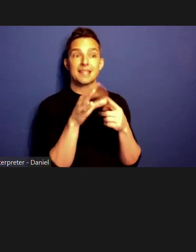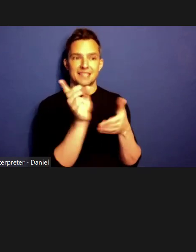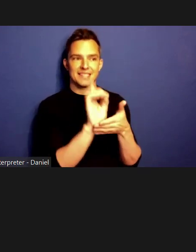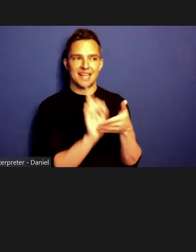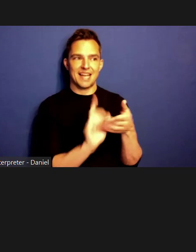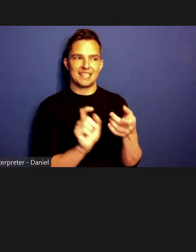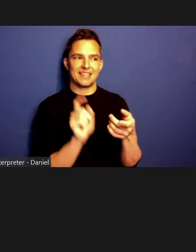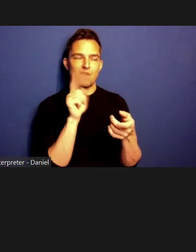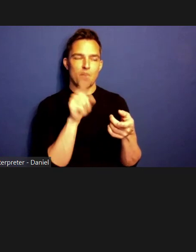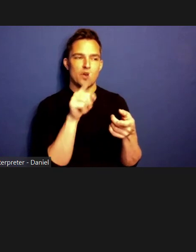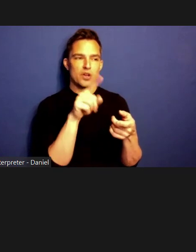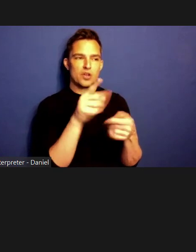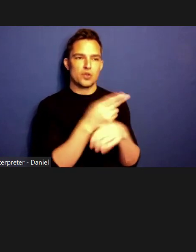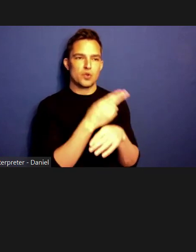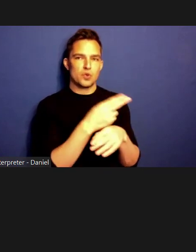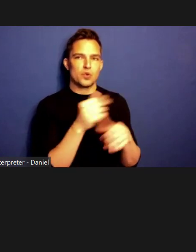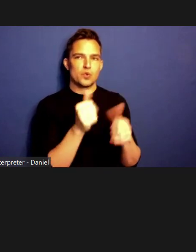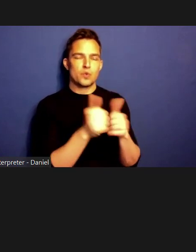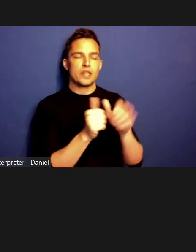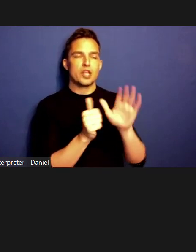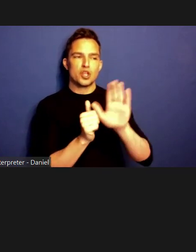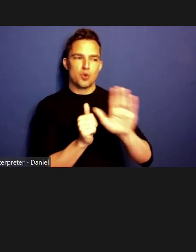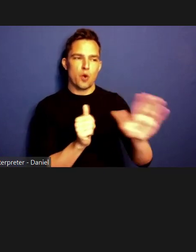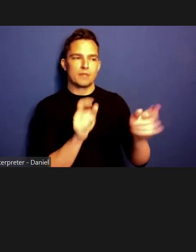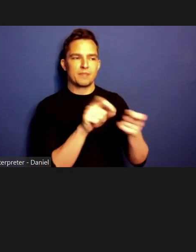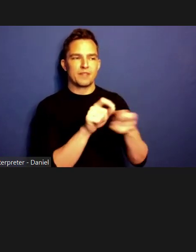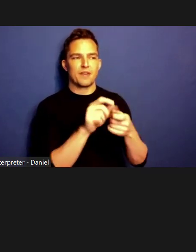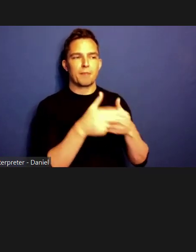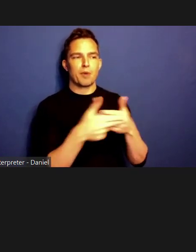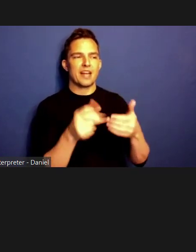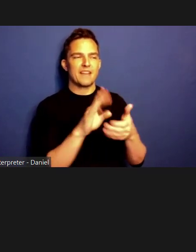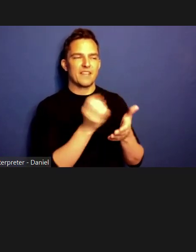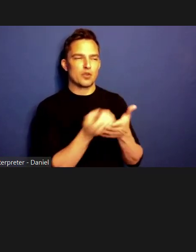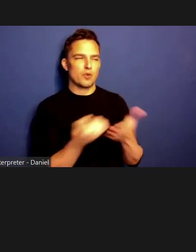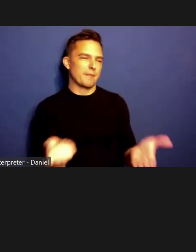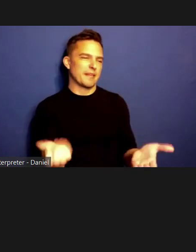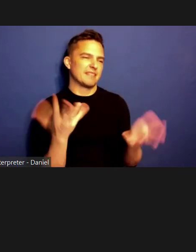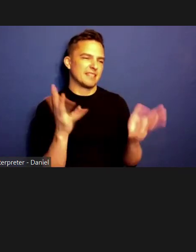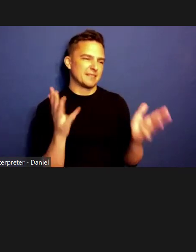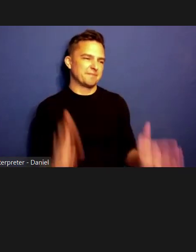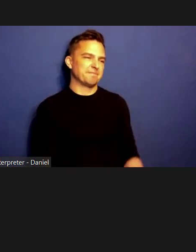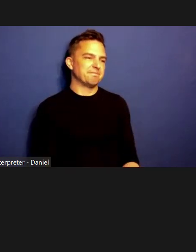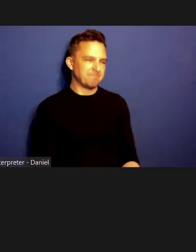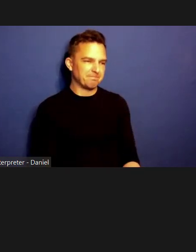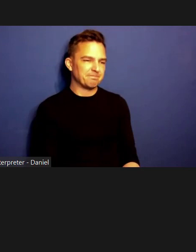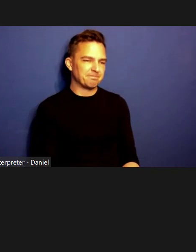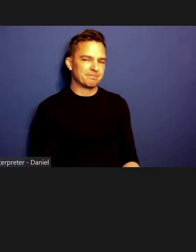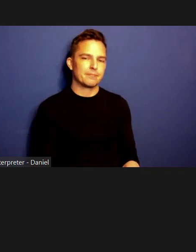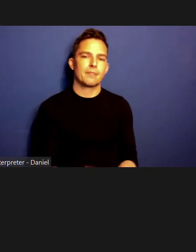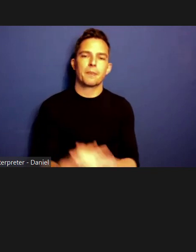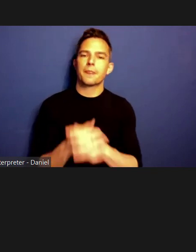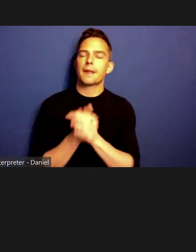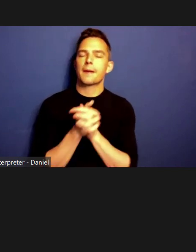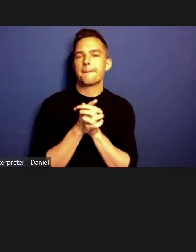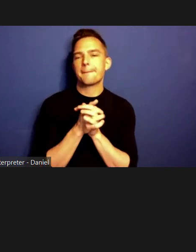designed for use for your specific brand of equipment. So, let's see.